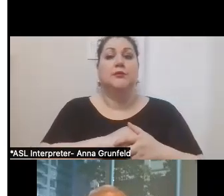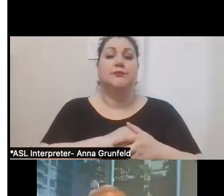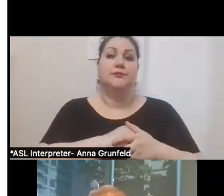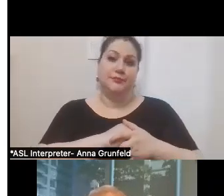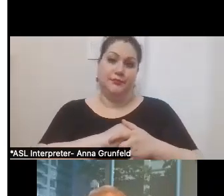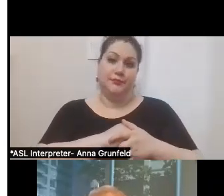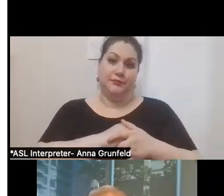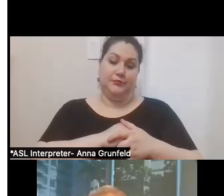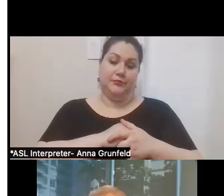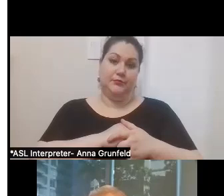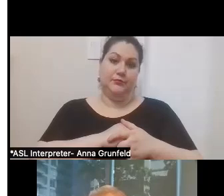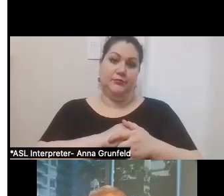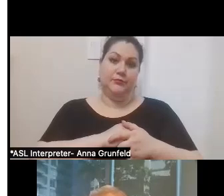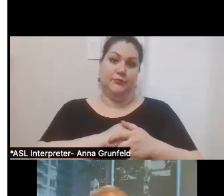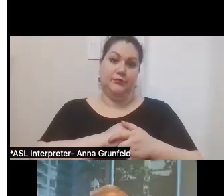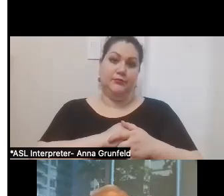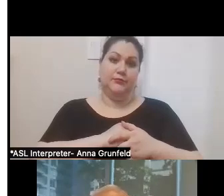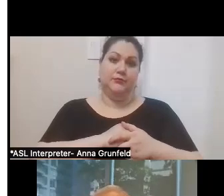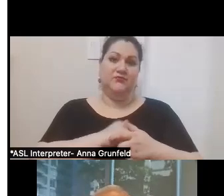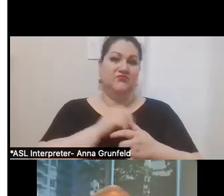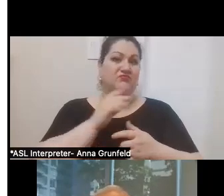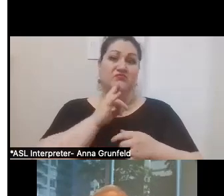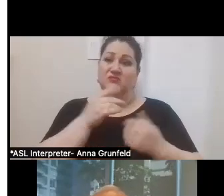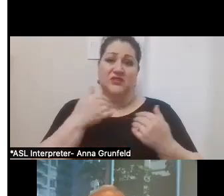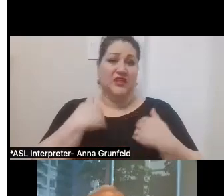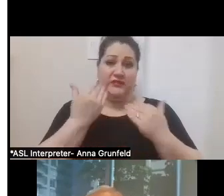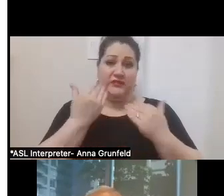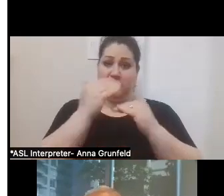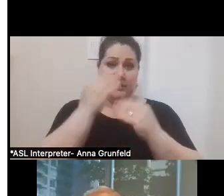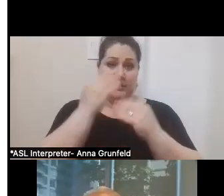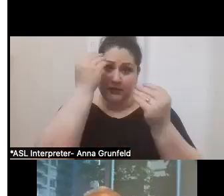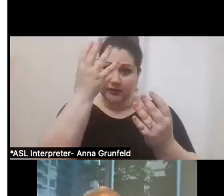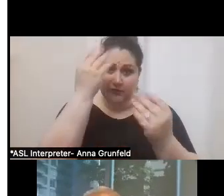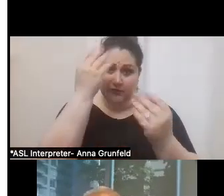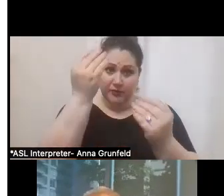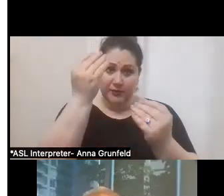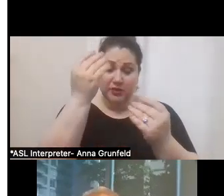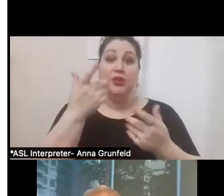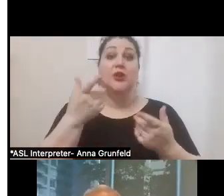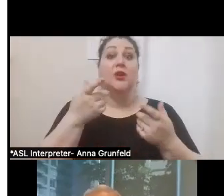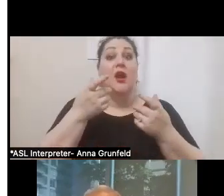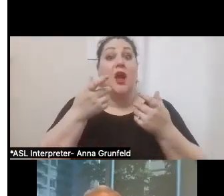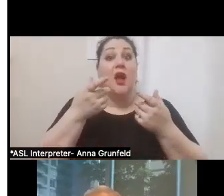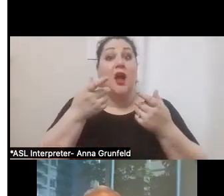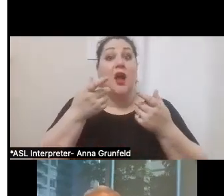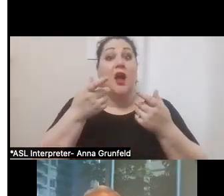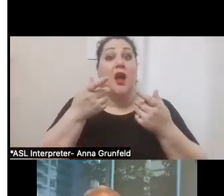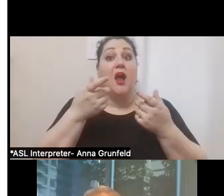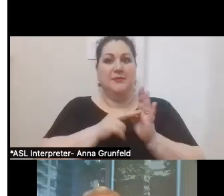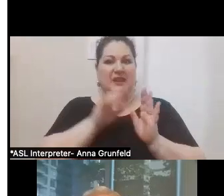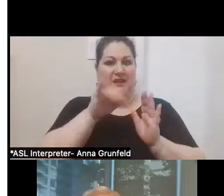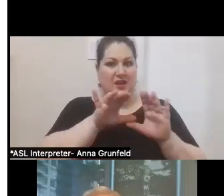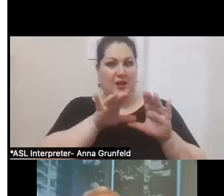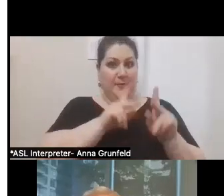This limited information results in marginalization, stigma, poor mental health,